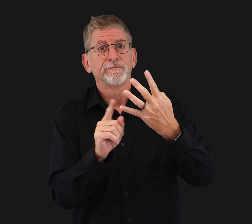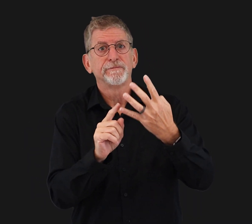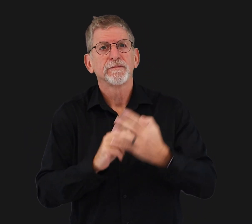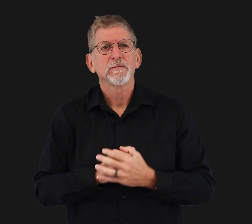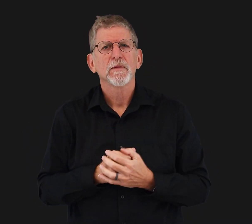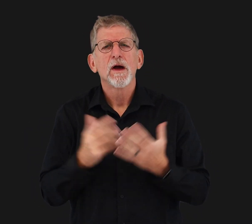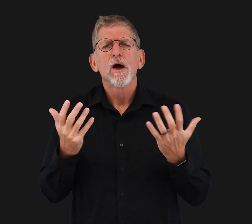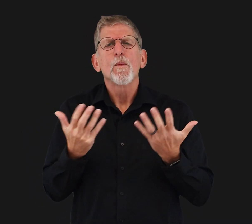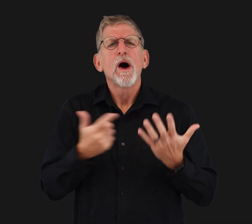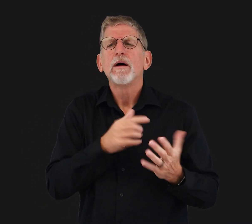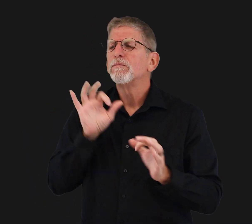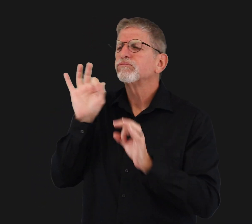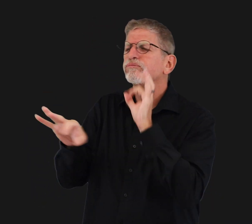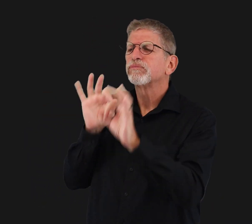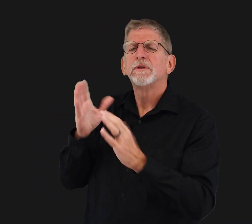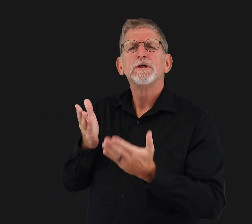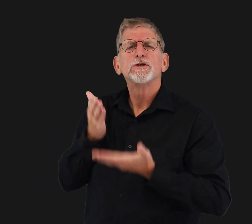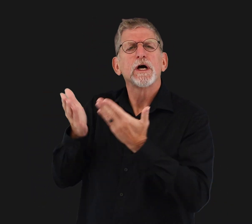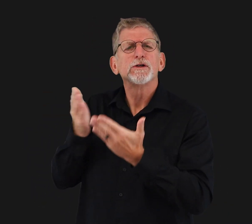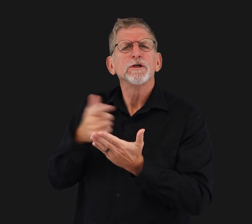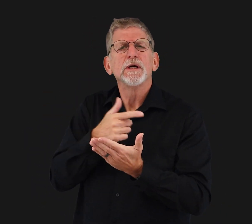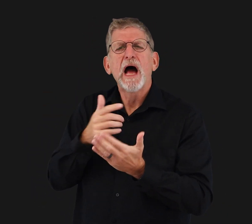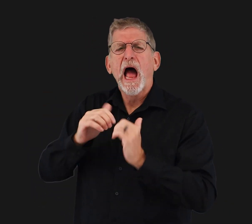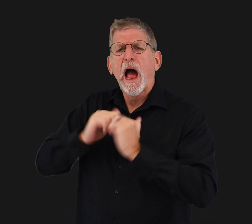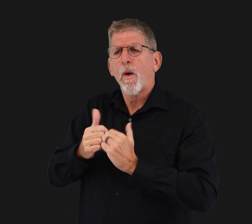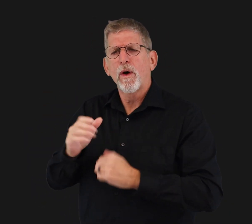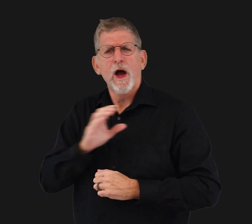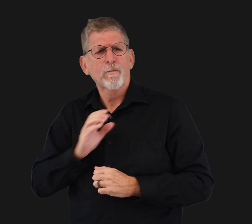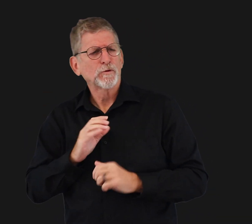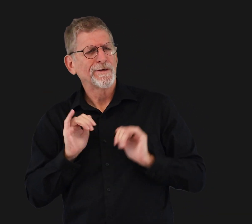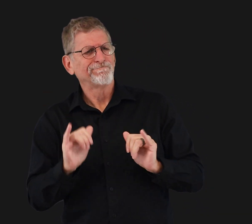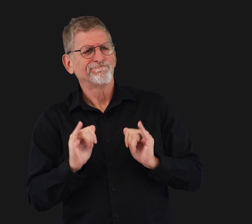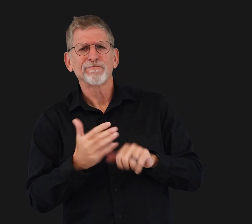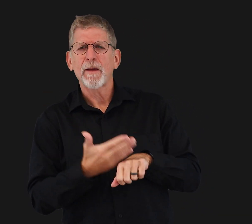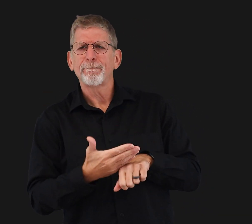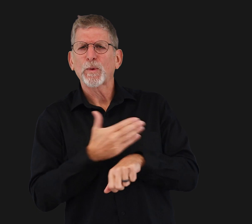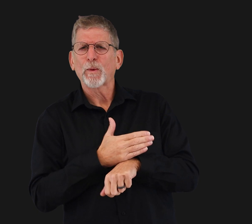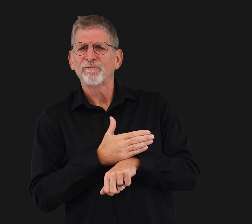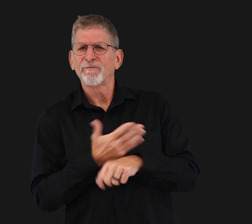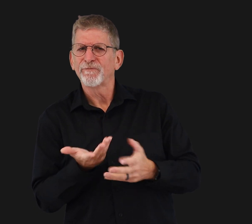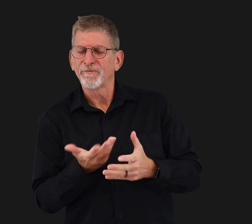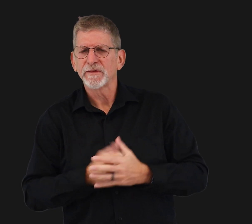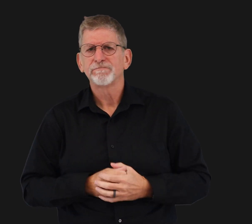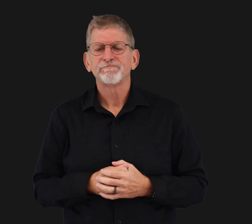• what suggestions they had on how the Commission can improve